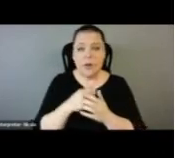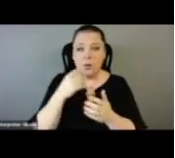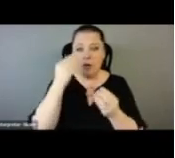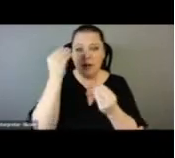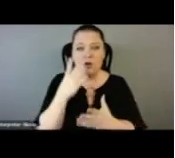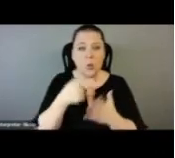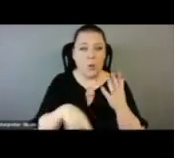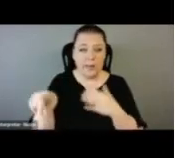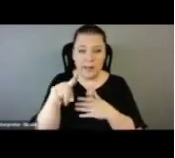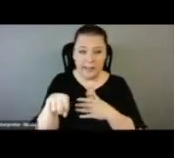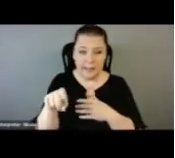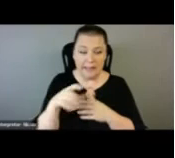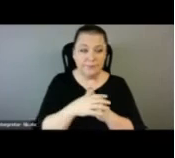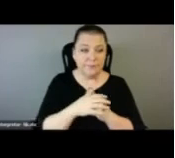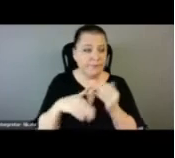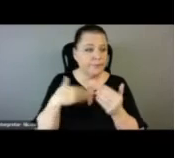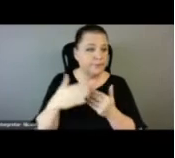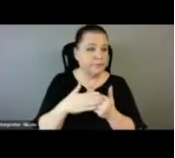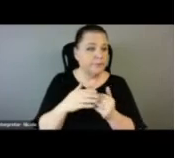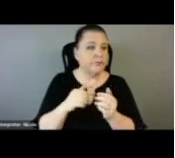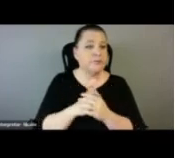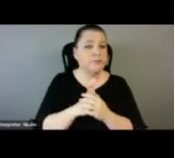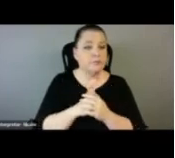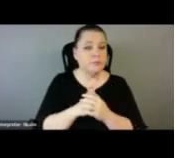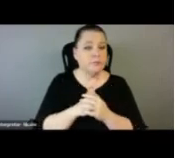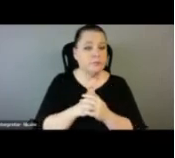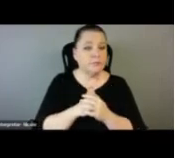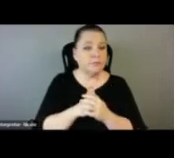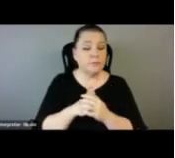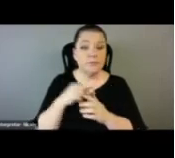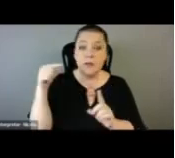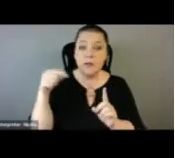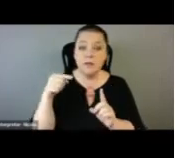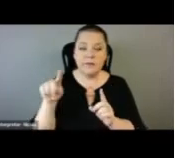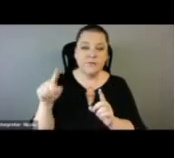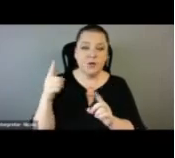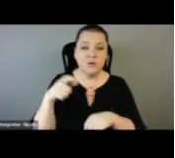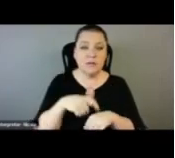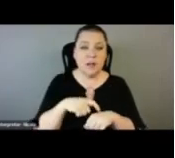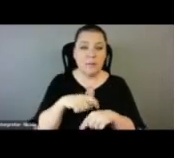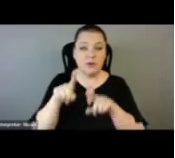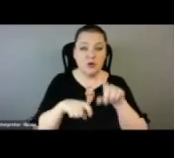Next slide. So this was a first time survey last year, there